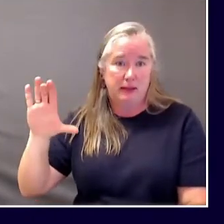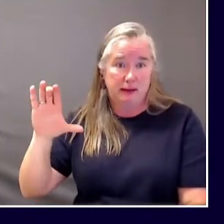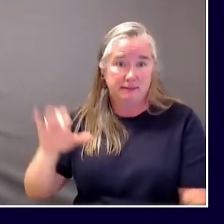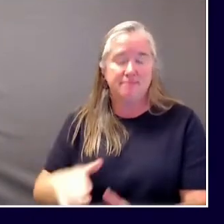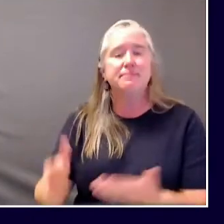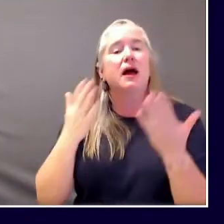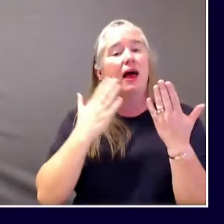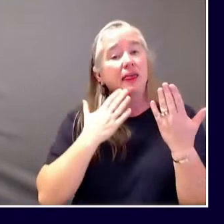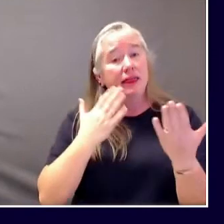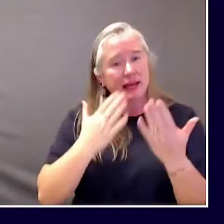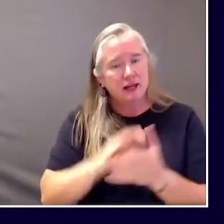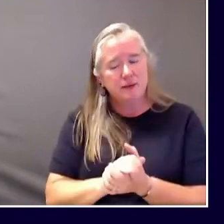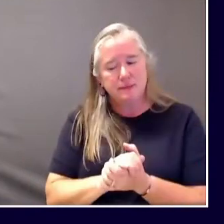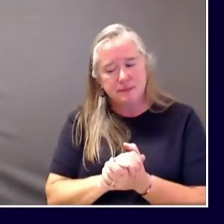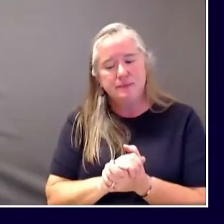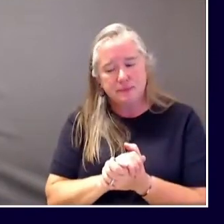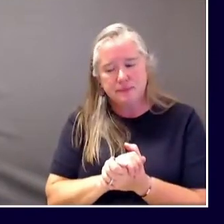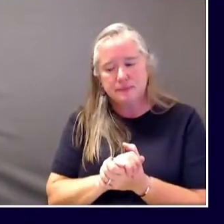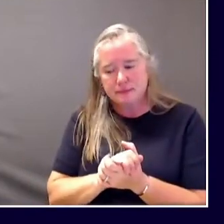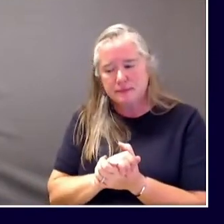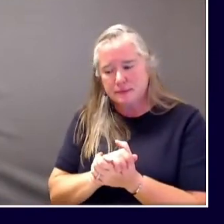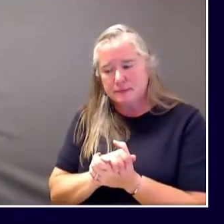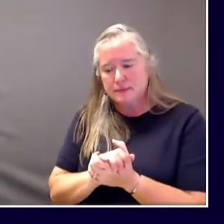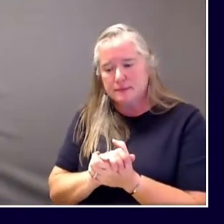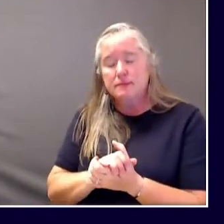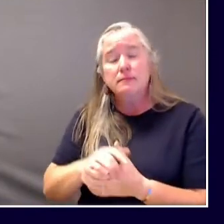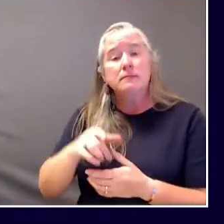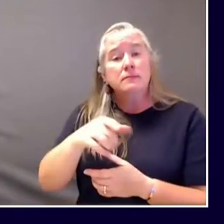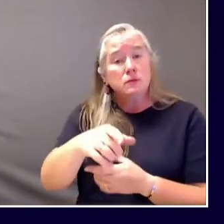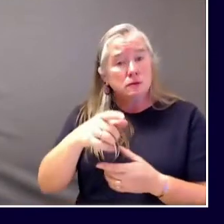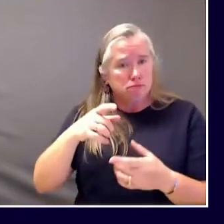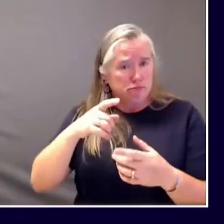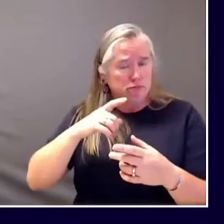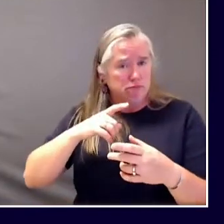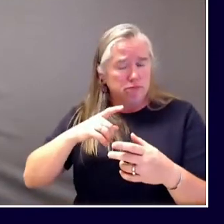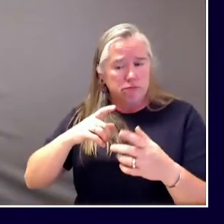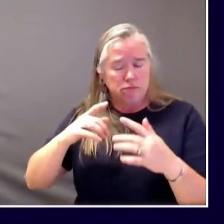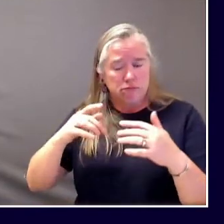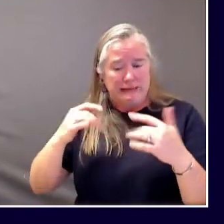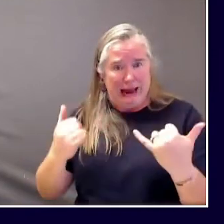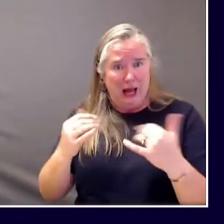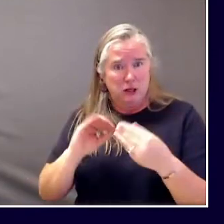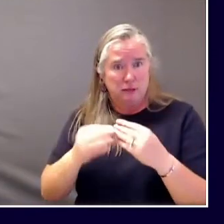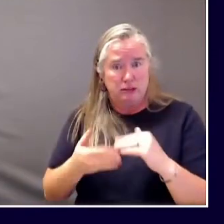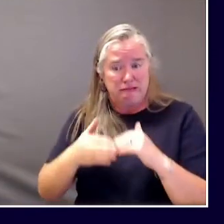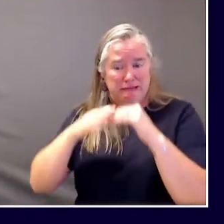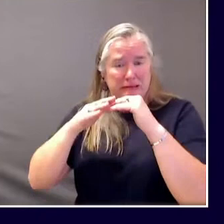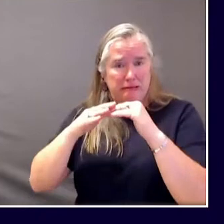know that these cases were seen now are largely due to community